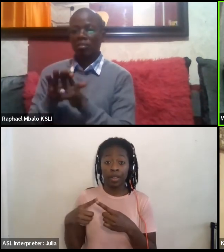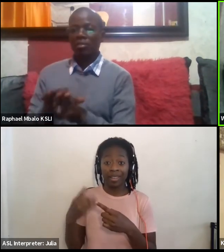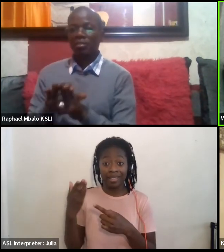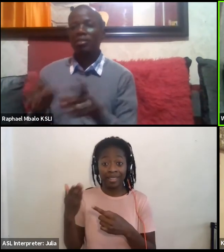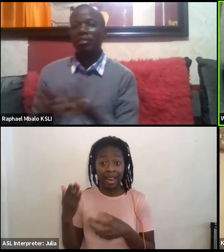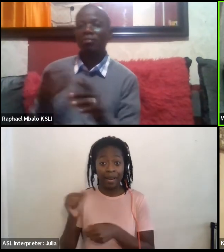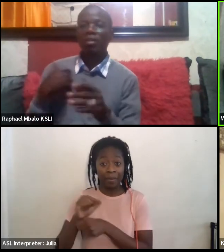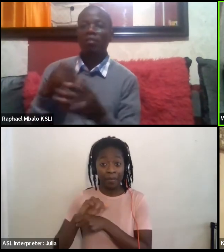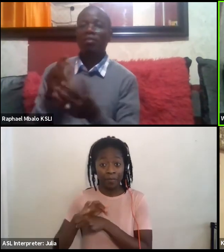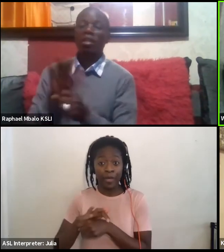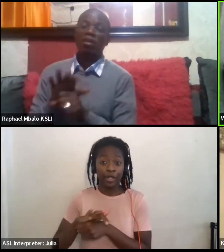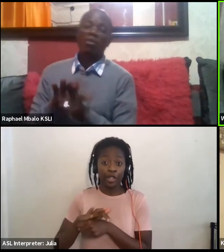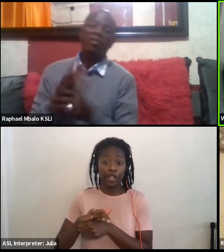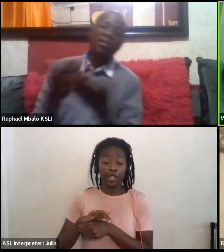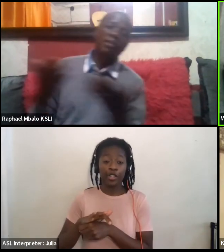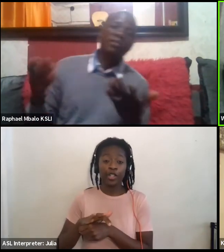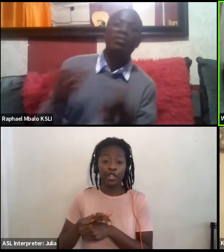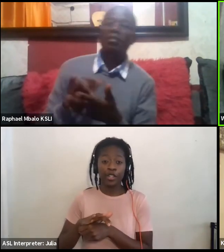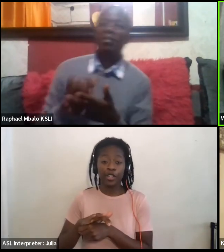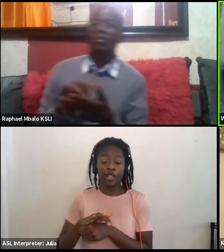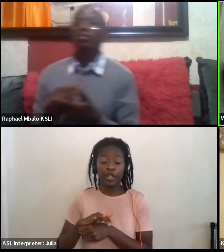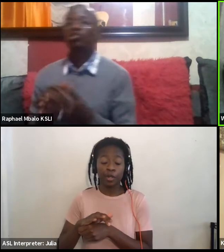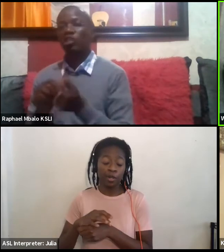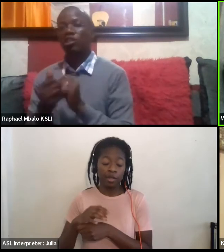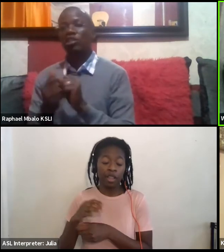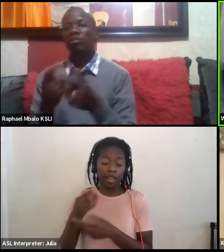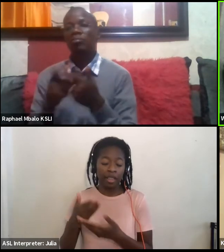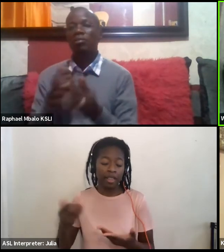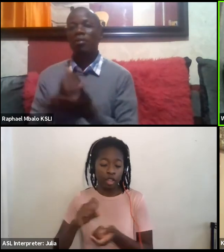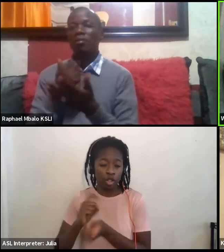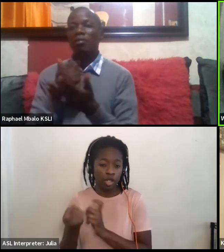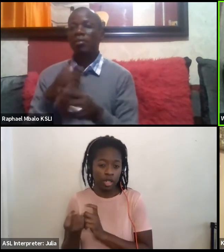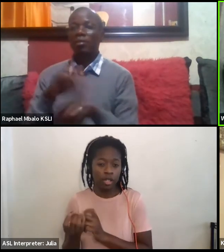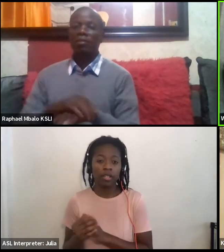but it's helped me get a firmer grasp on the story